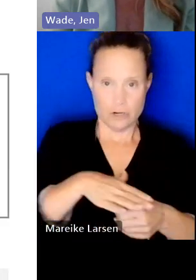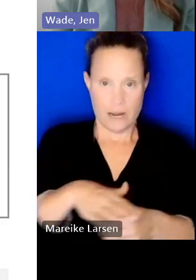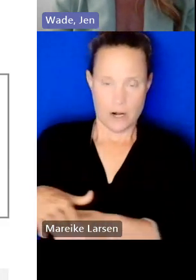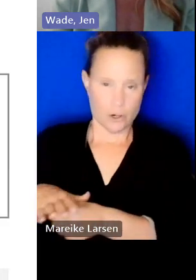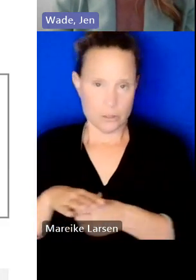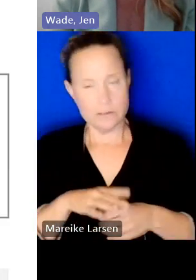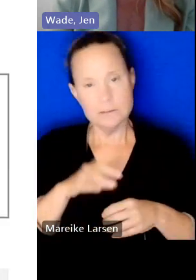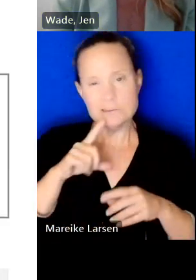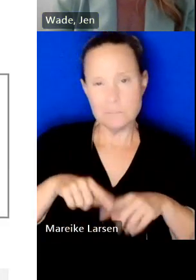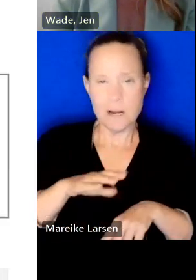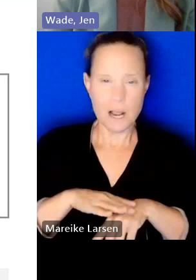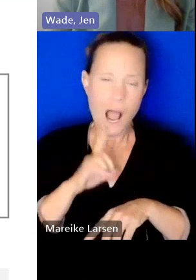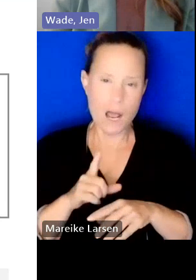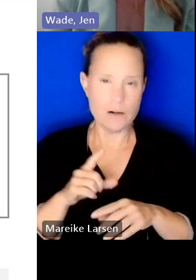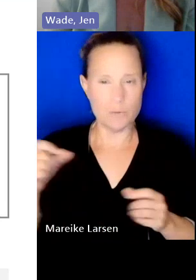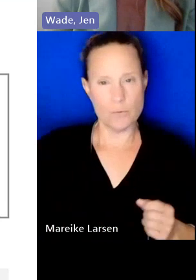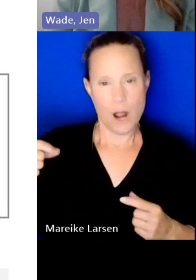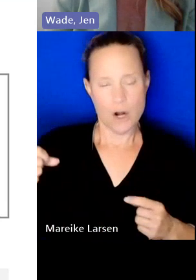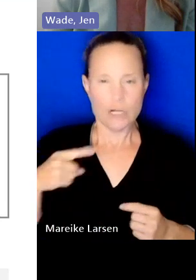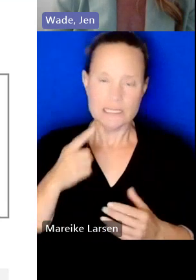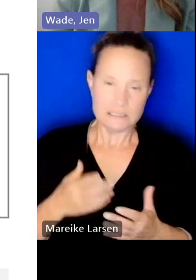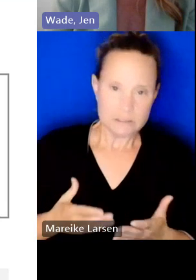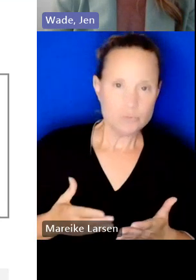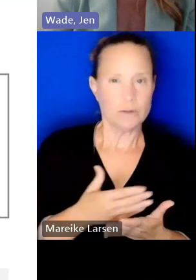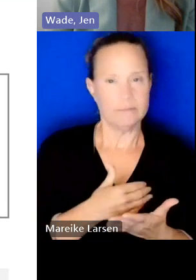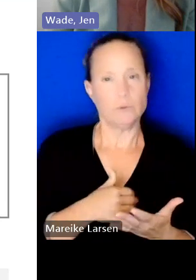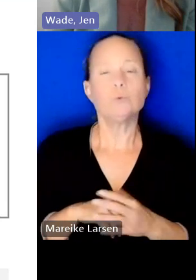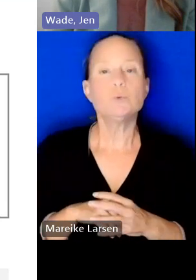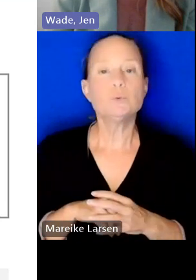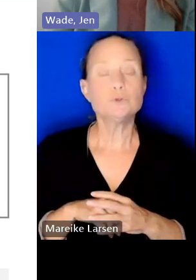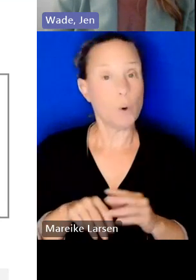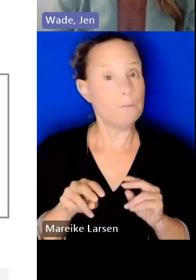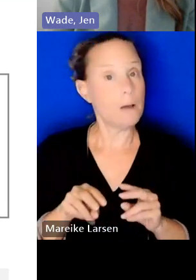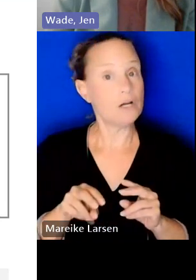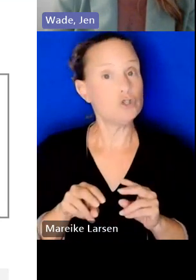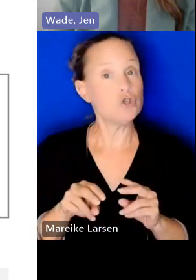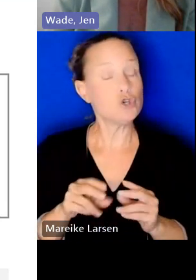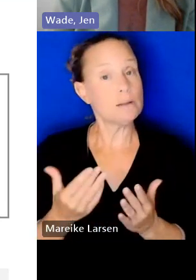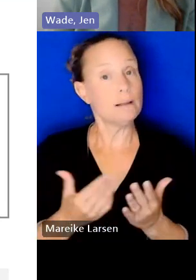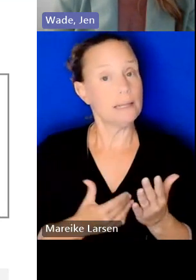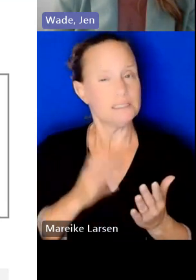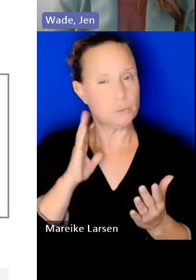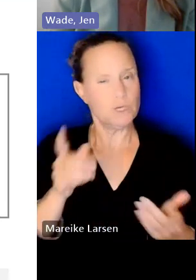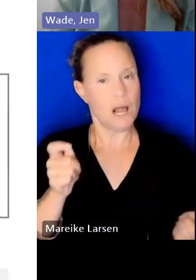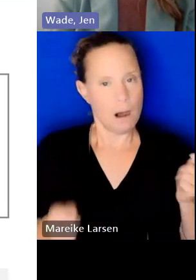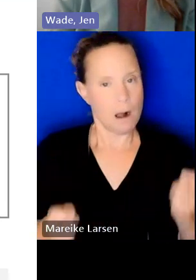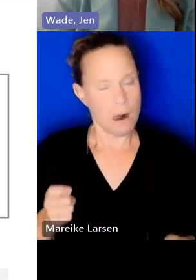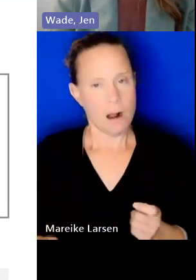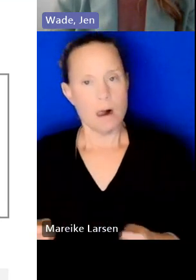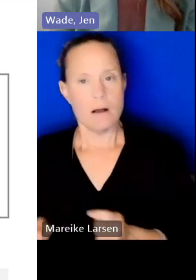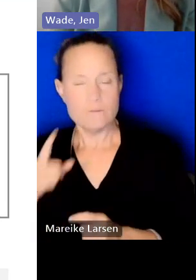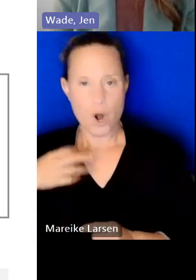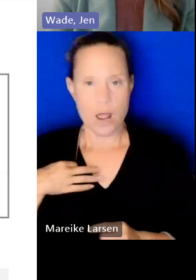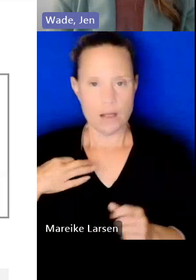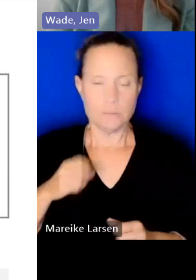fixed wireless review, so please continue to monitor the updated list of Vt bed eligible locations. We will include the link here.